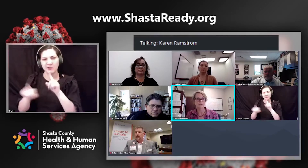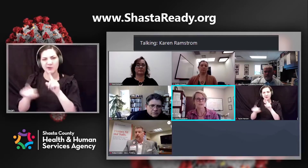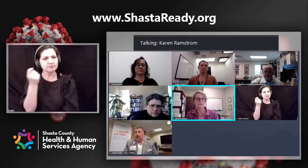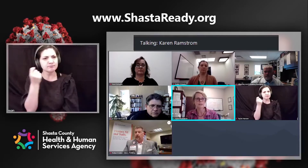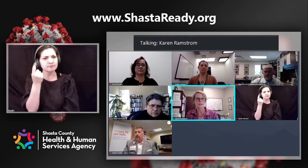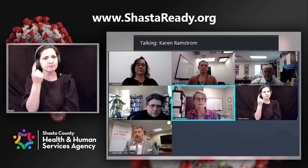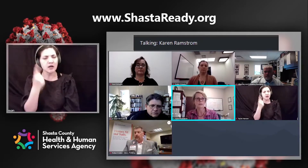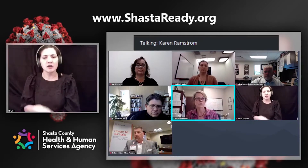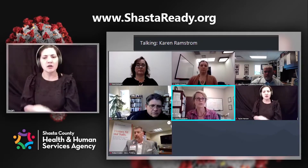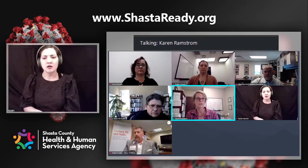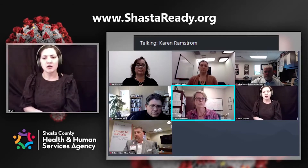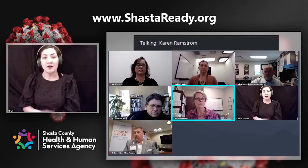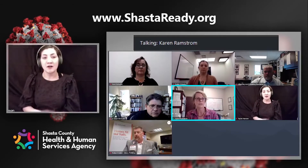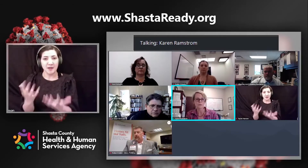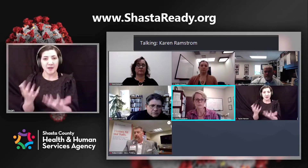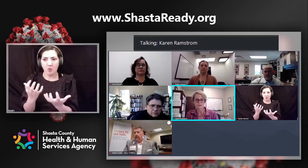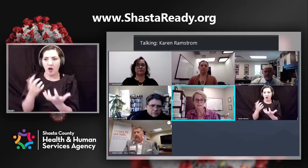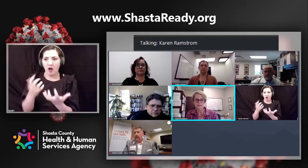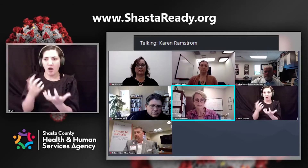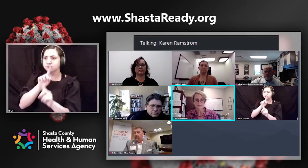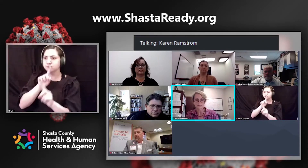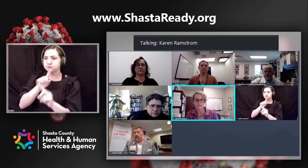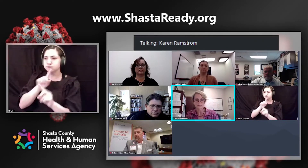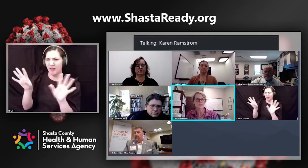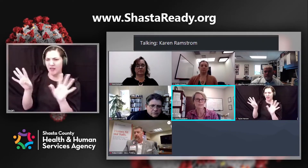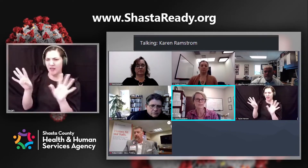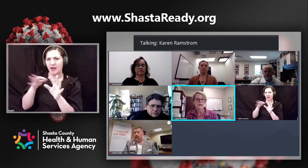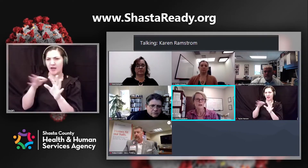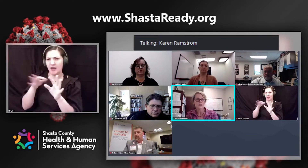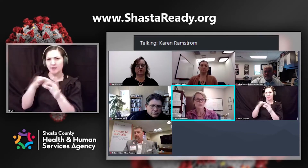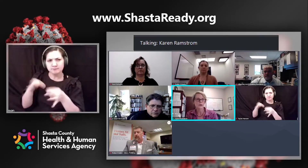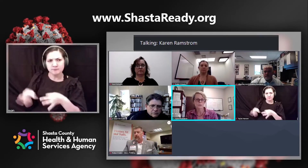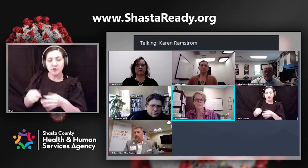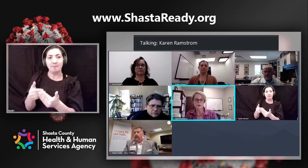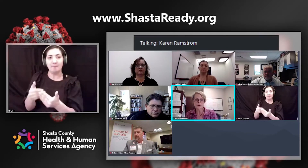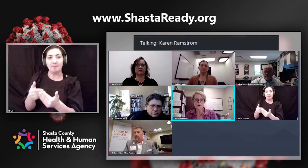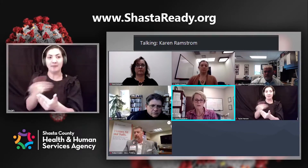questions and concerns clarified before seeking vaccinations. We're working with these partners